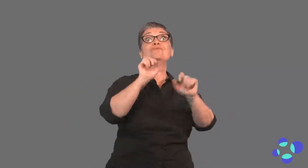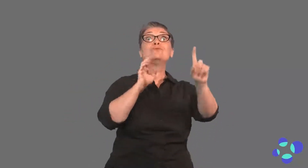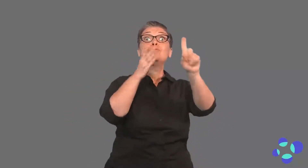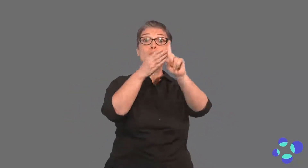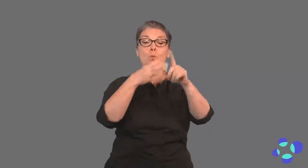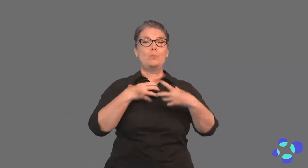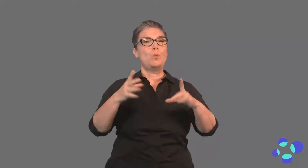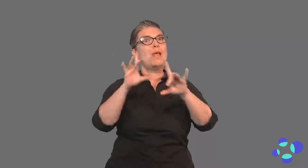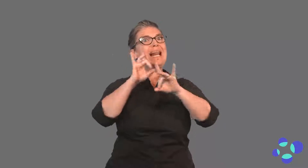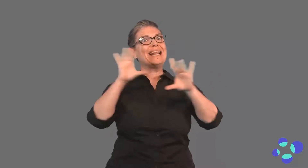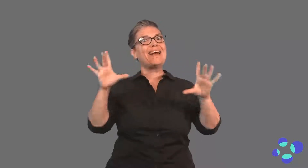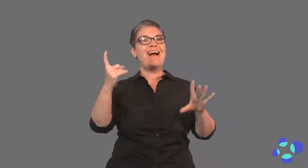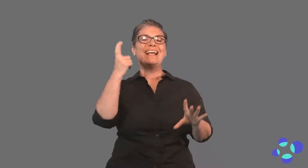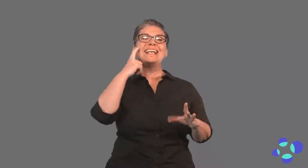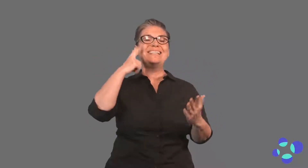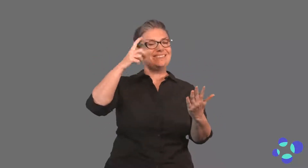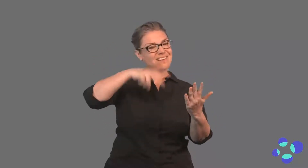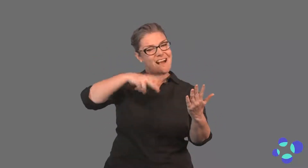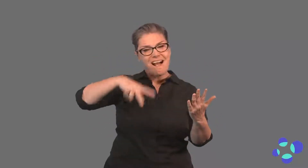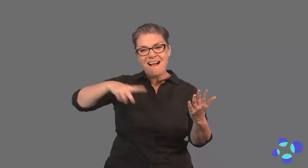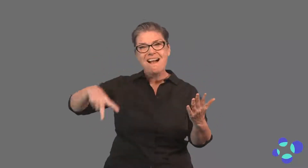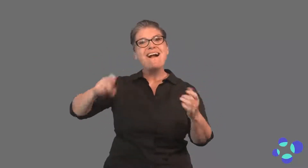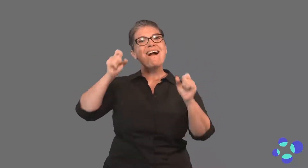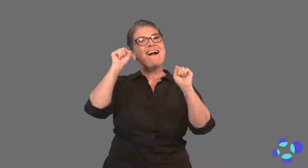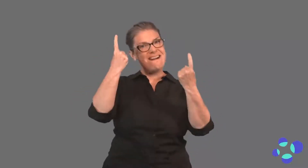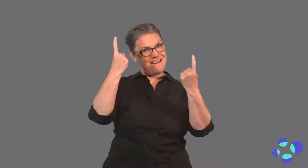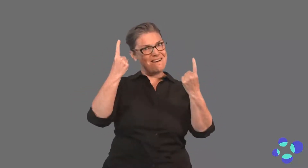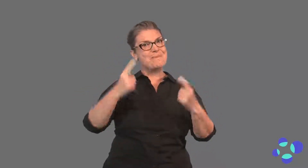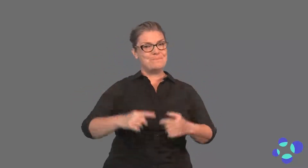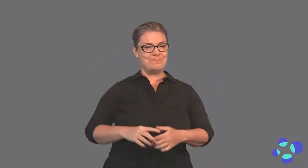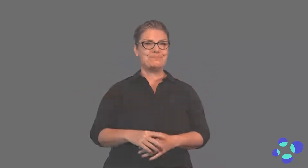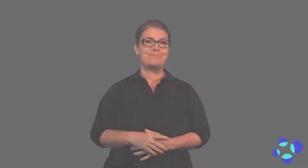more clearly and easily. By reading this, you will gain an understanding.